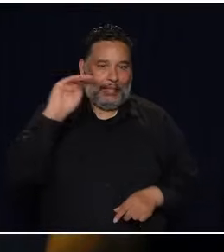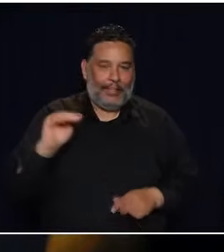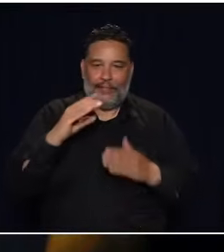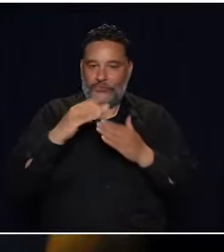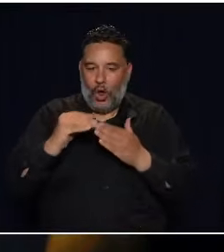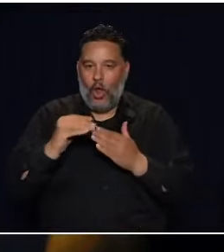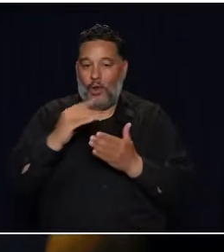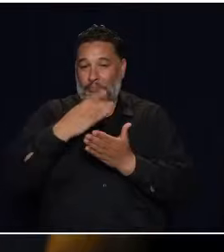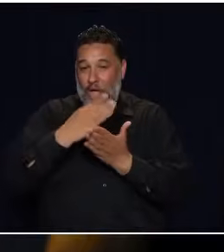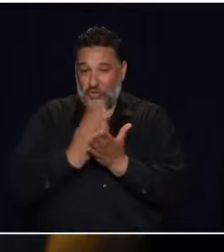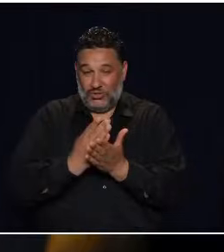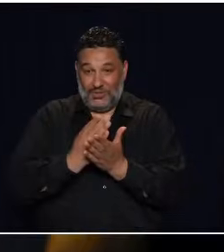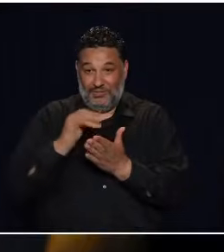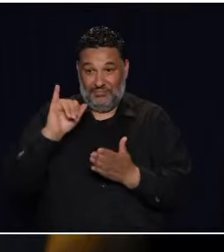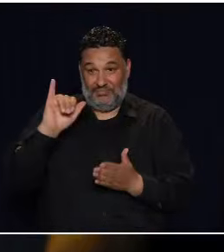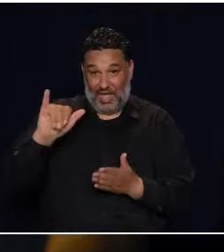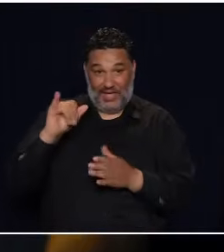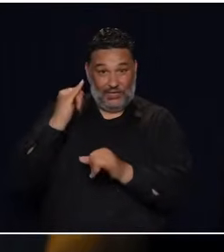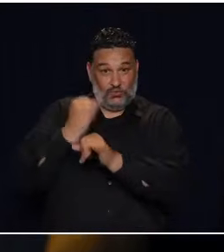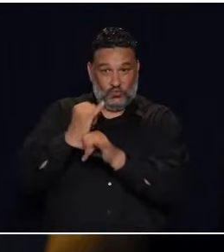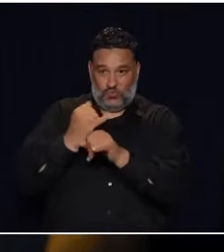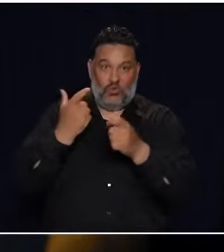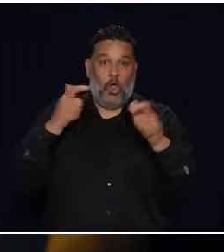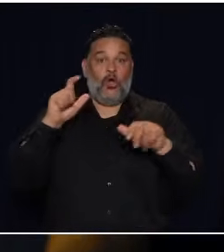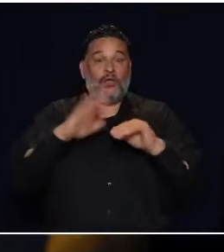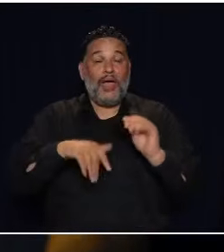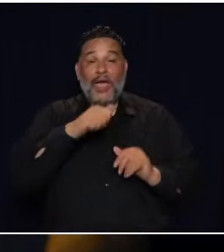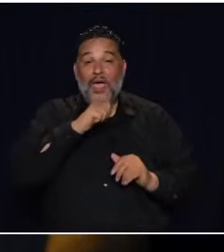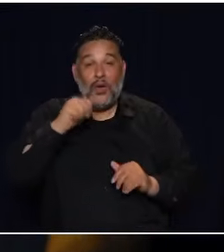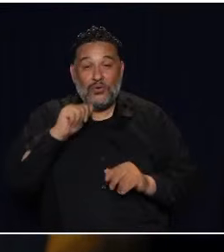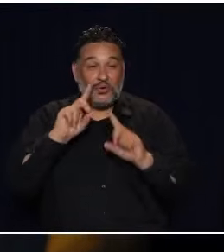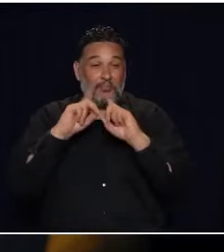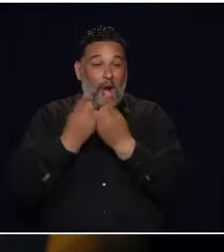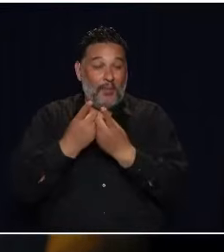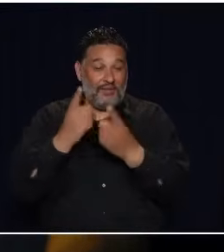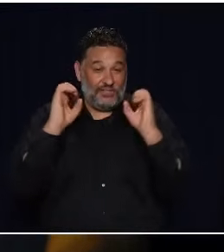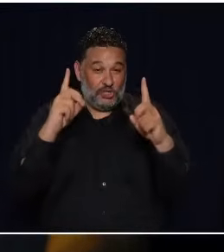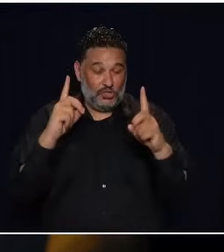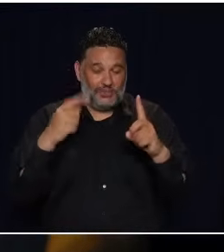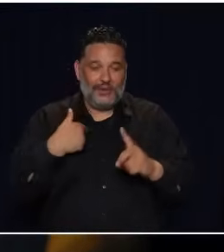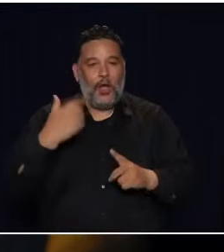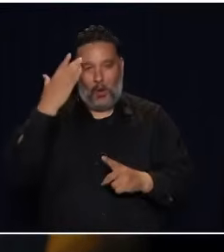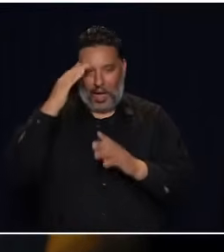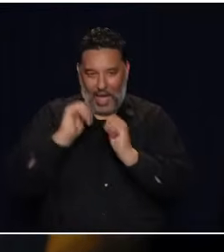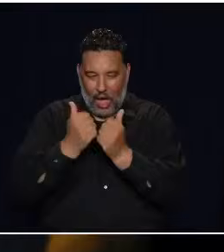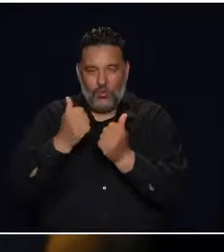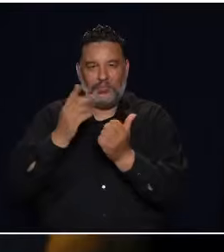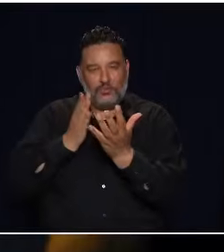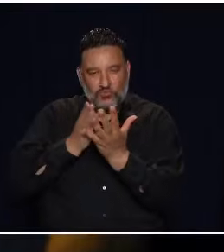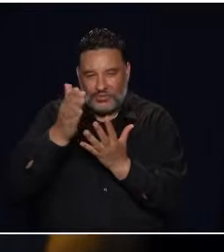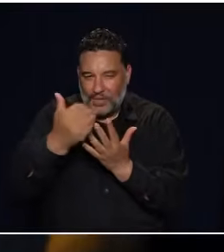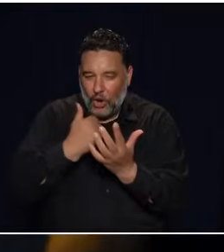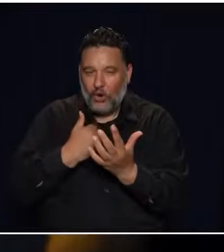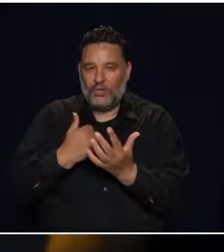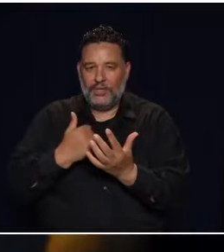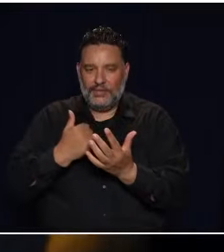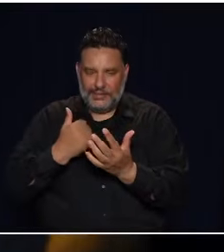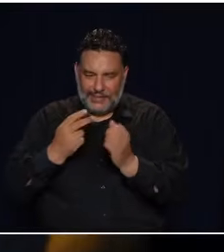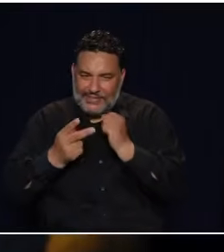AS I SAID, AGAIN, I MANAGED MULTIMILLION DOLLAR BUDGETS.